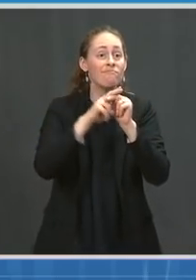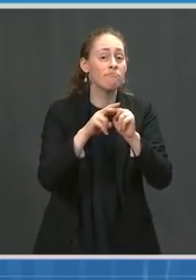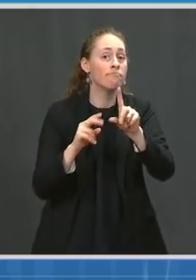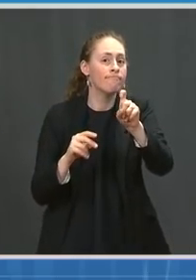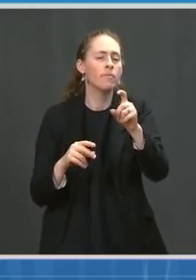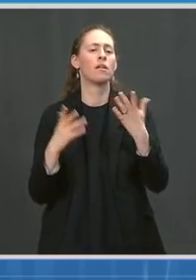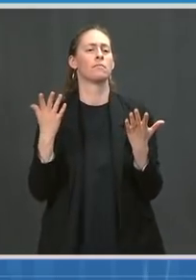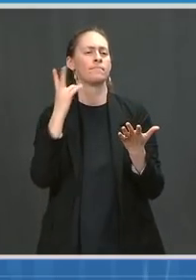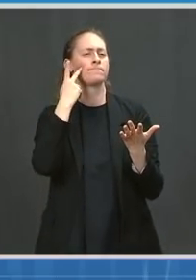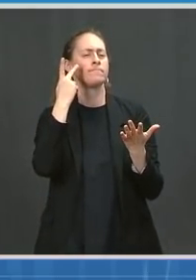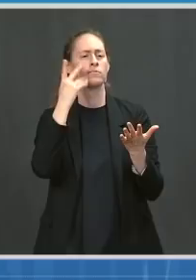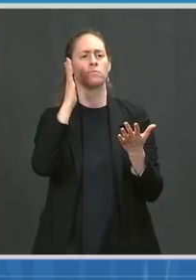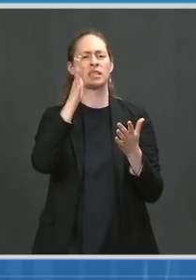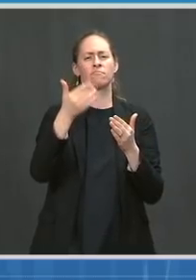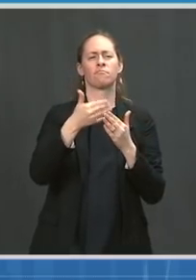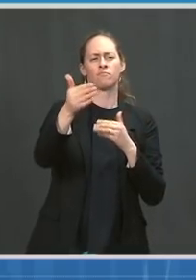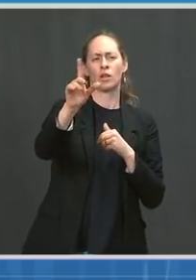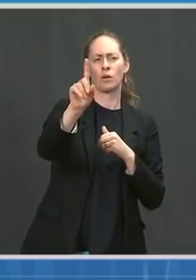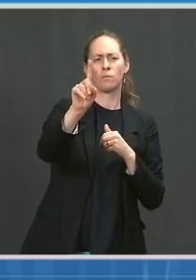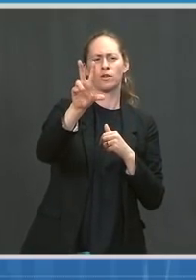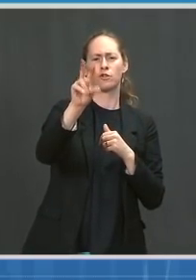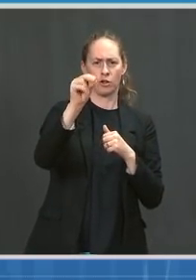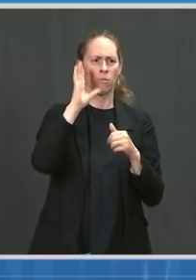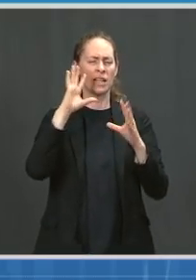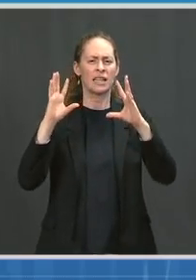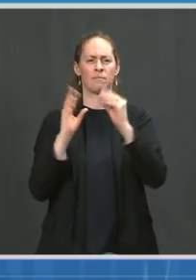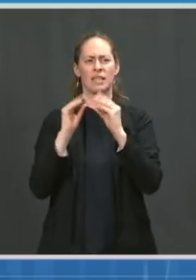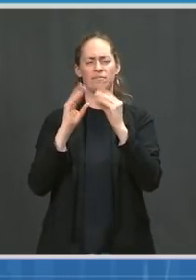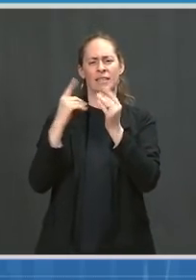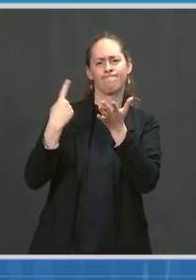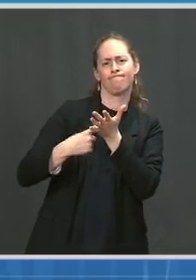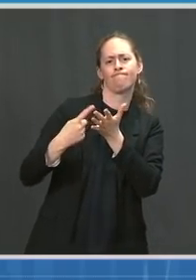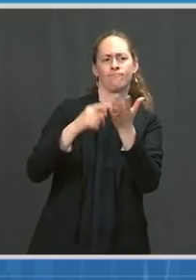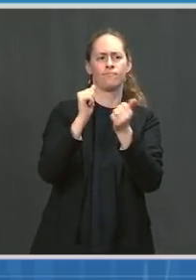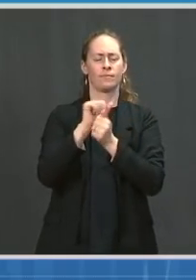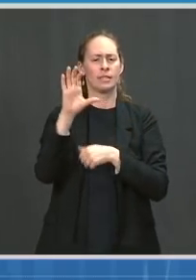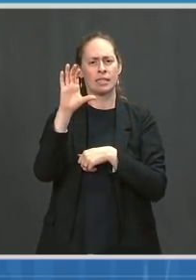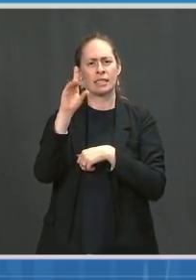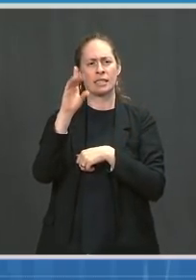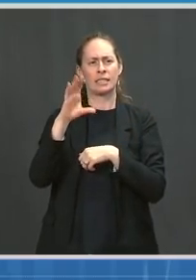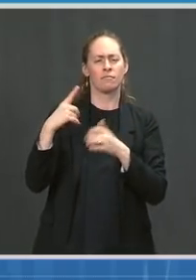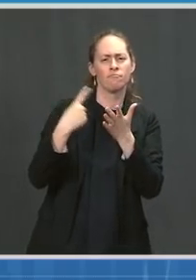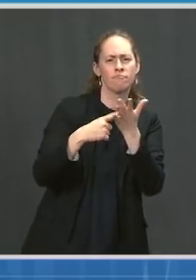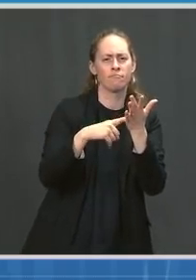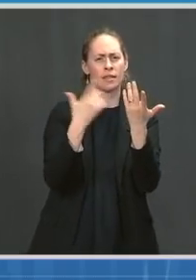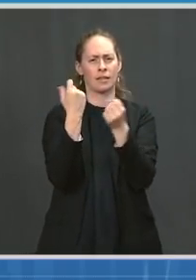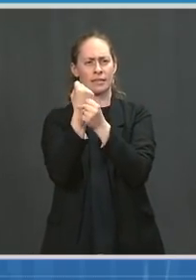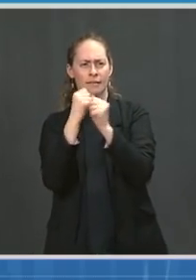on Immunization Practices -- or ACIP -- to discuss the safety data around the Johnson & Johnson vaccine.